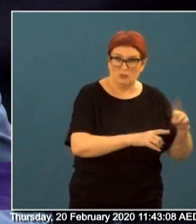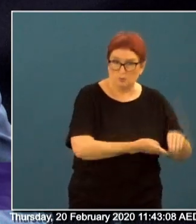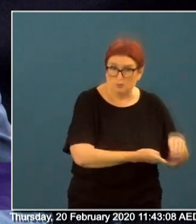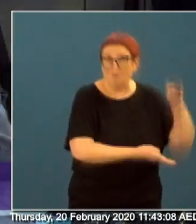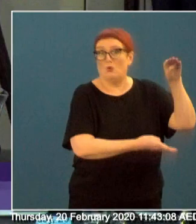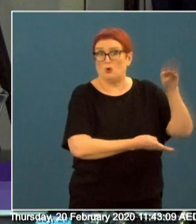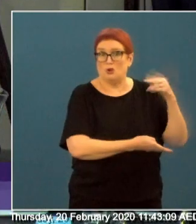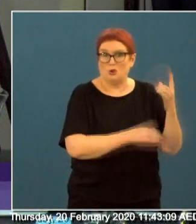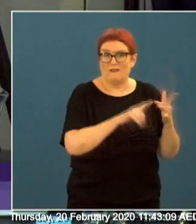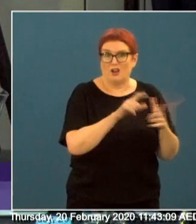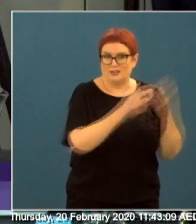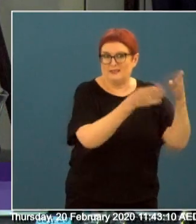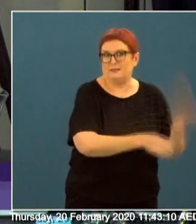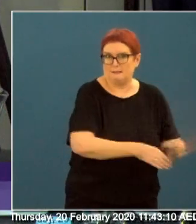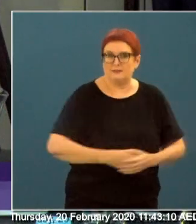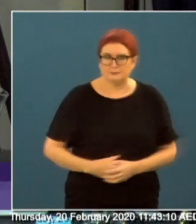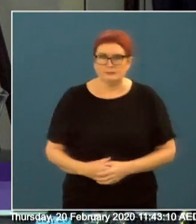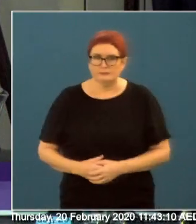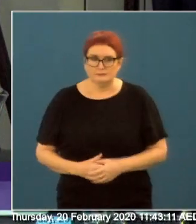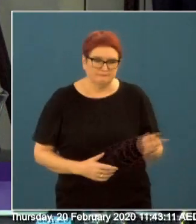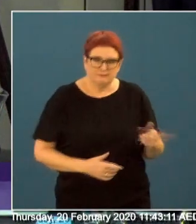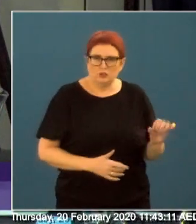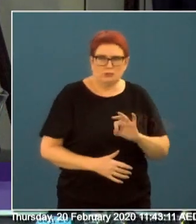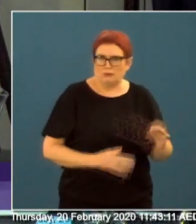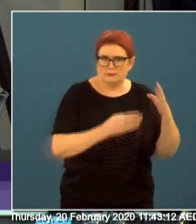So as far as your experience and expertise in this